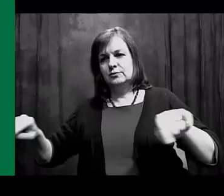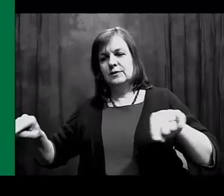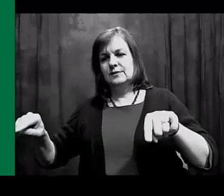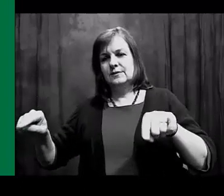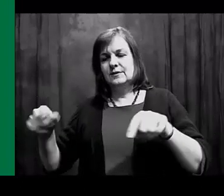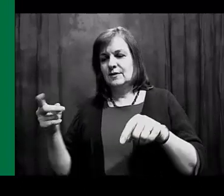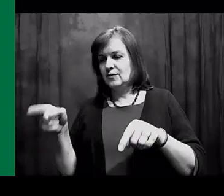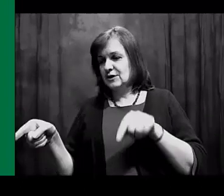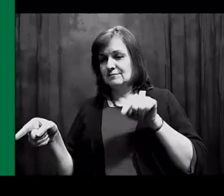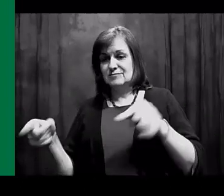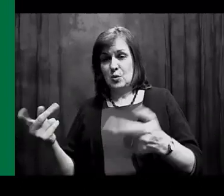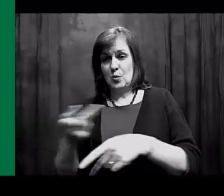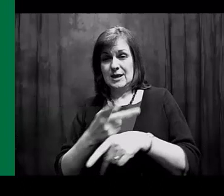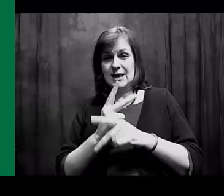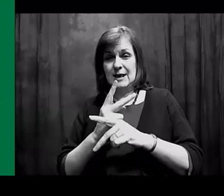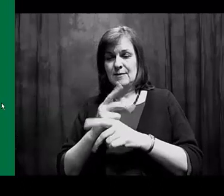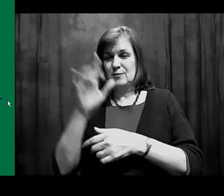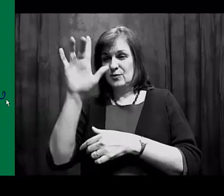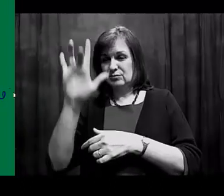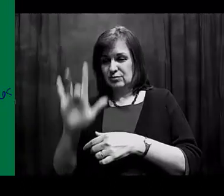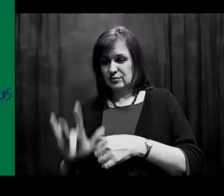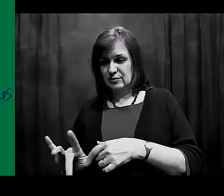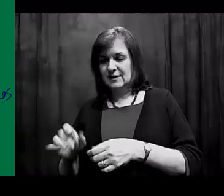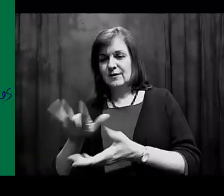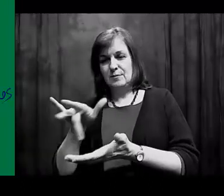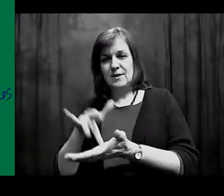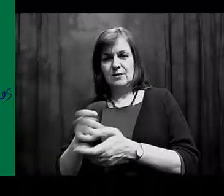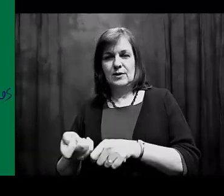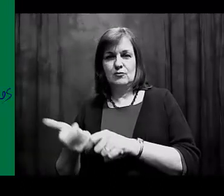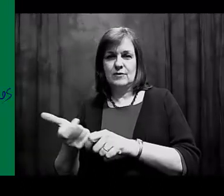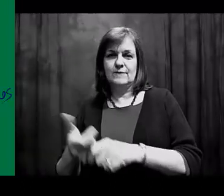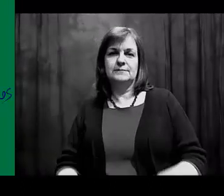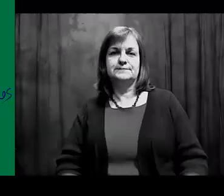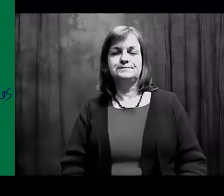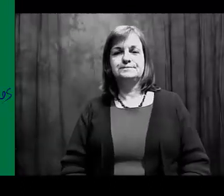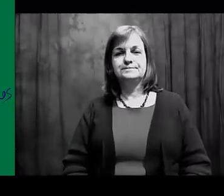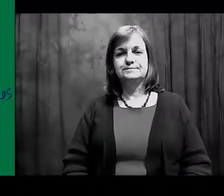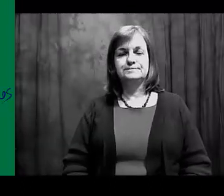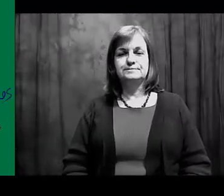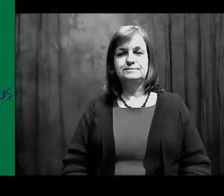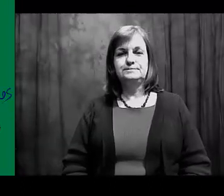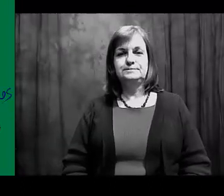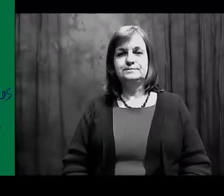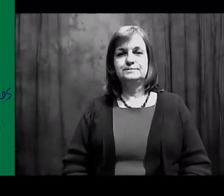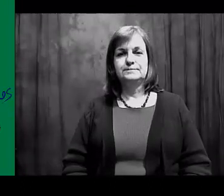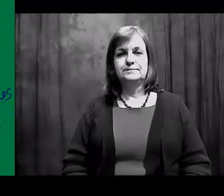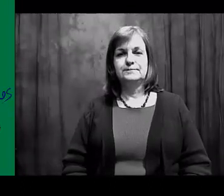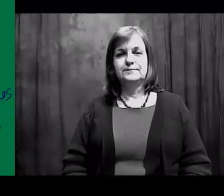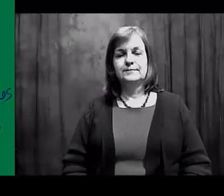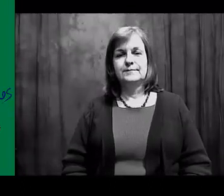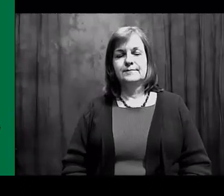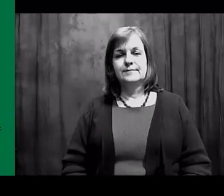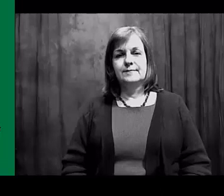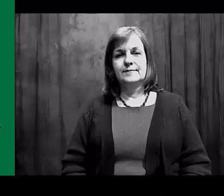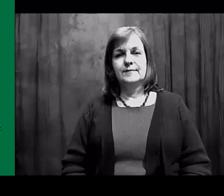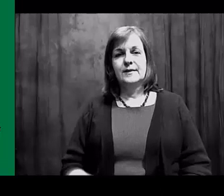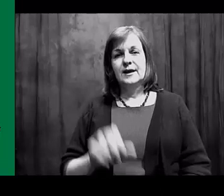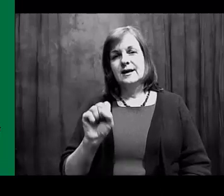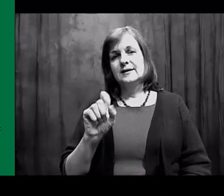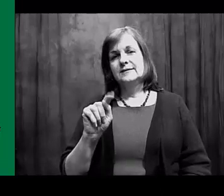that we're going to keep but we get rid of everybody who's average we'll see where that happens